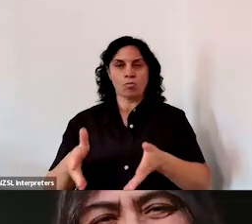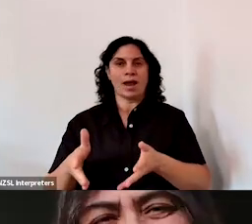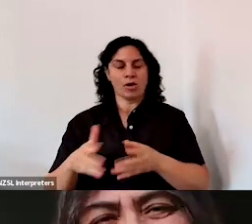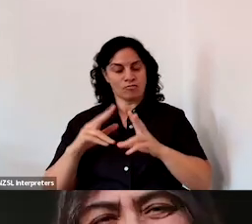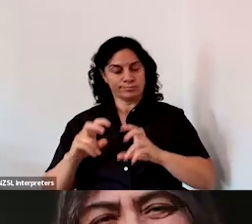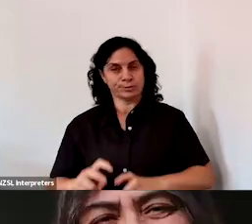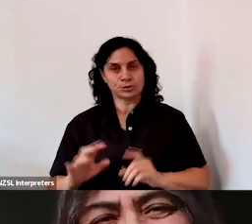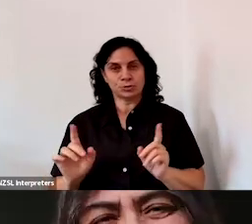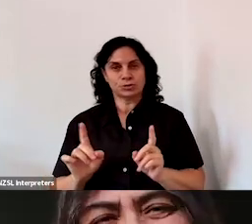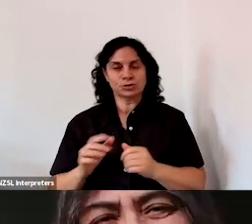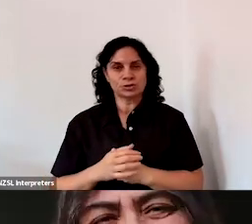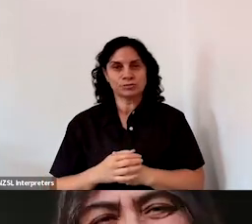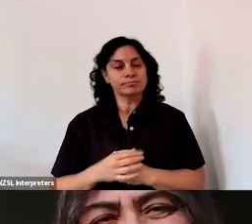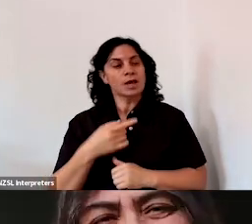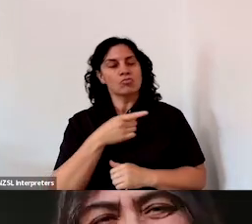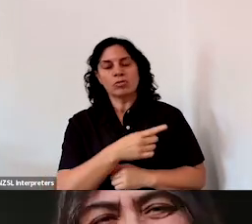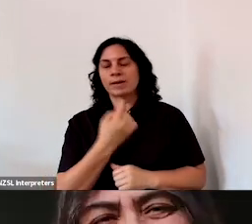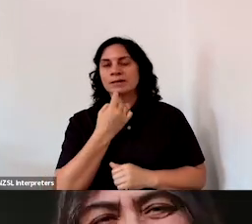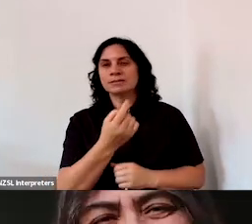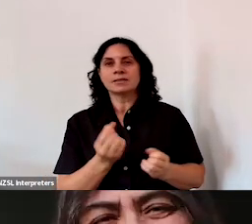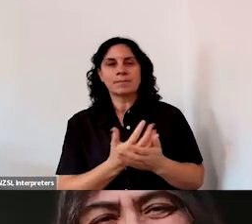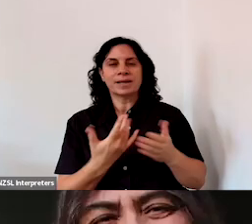And, well, Rebecca mentioned that many young people in the cohort are doing well.